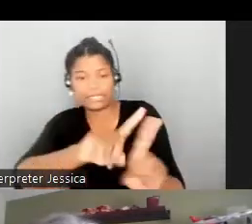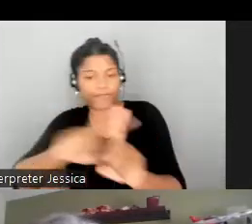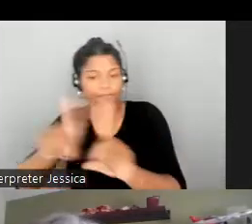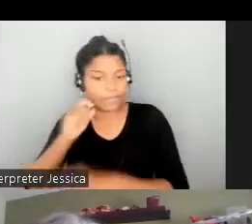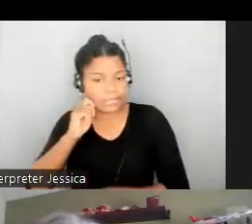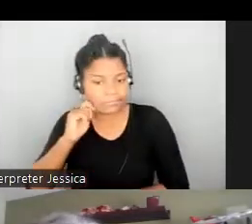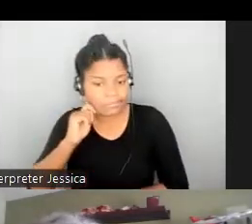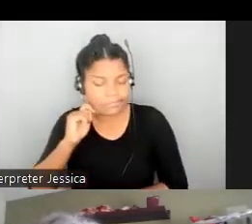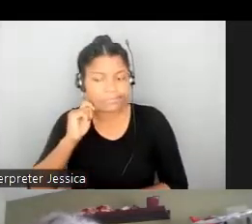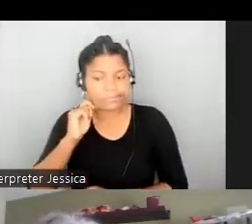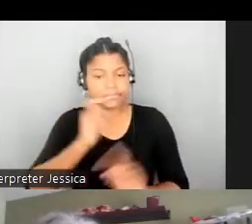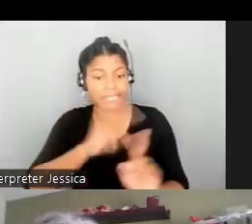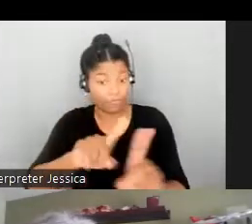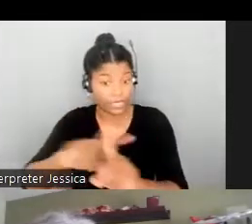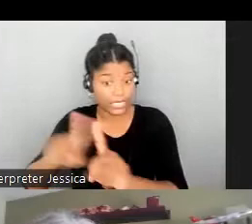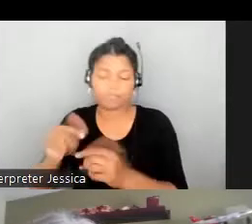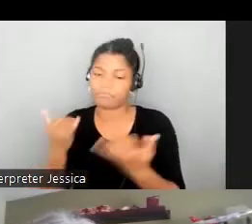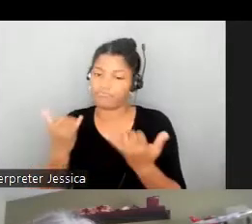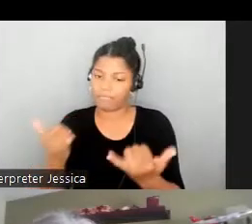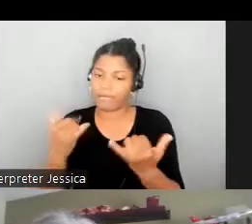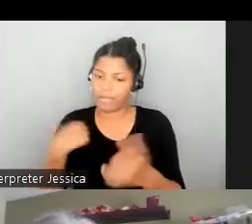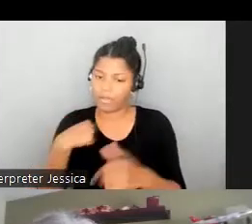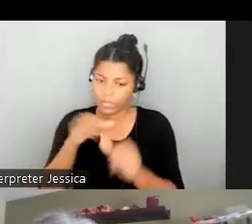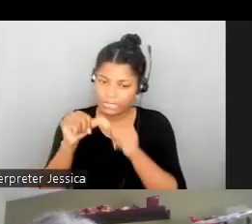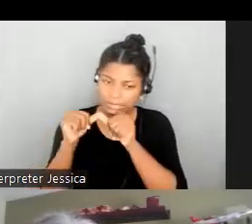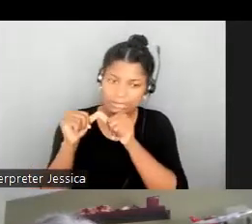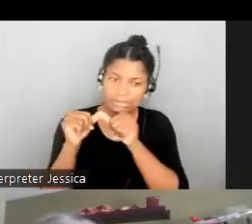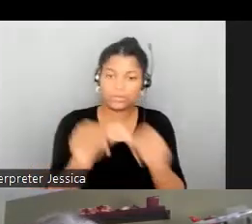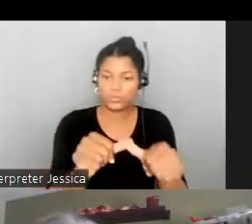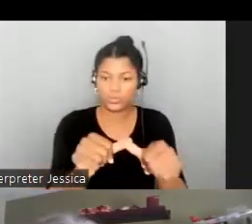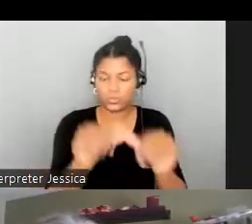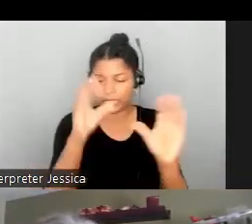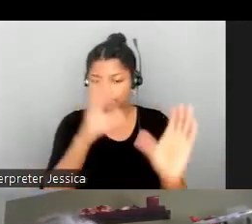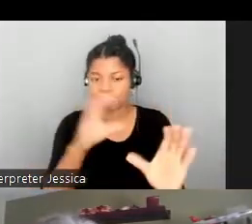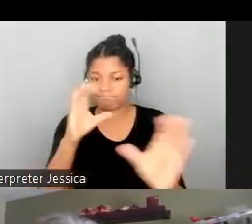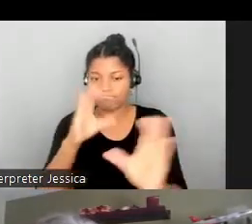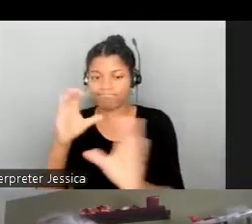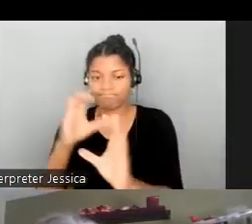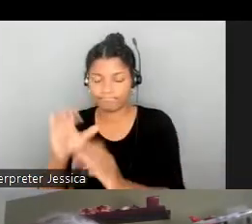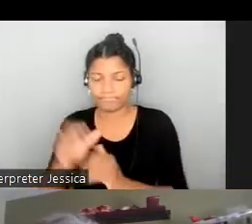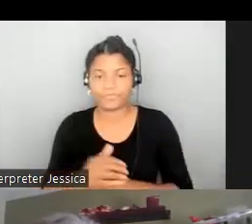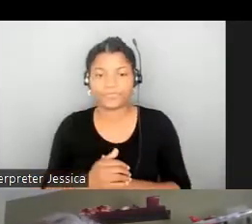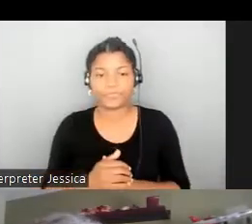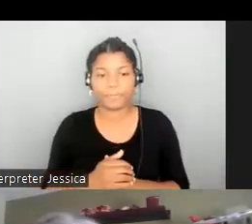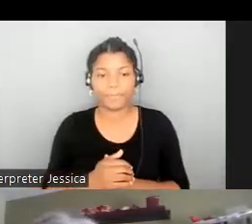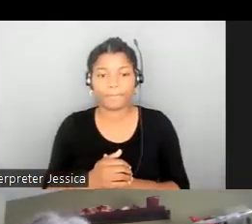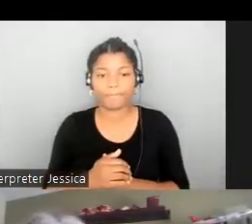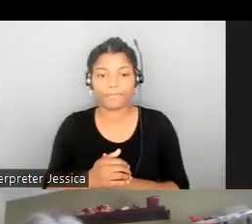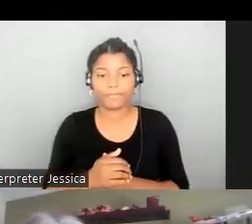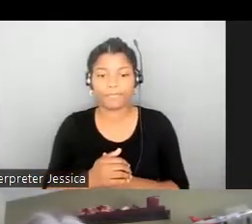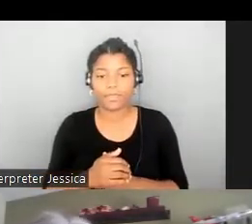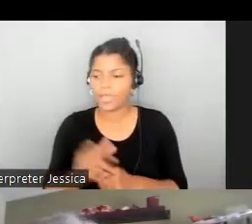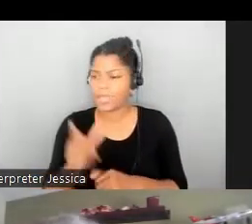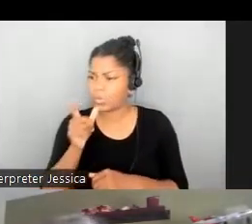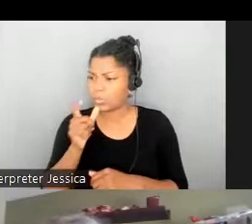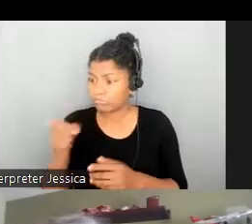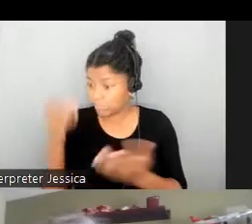That is something we are continually challenged with. Finding out who is not calling and doesn't know about our services.